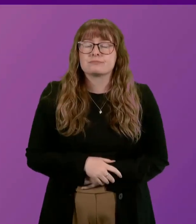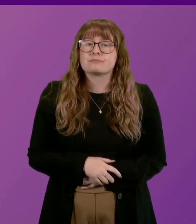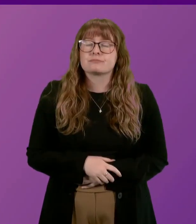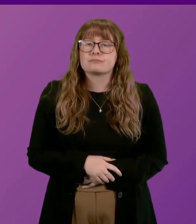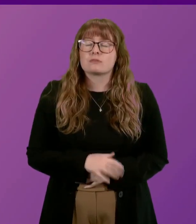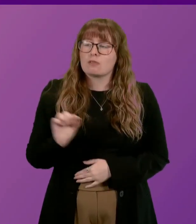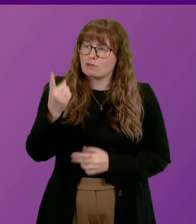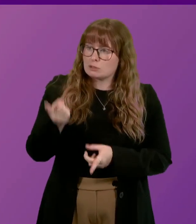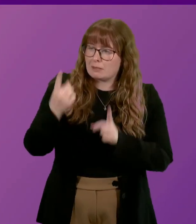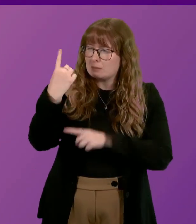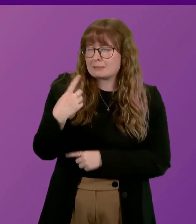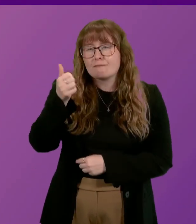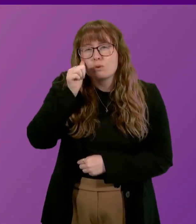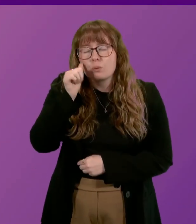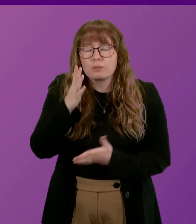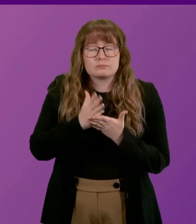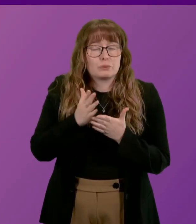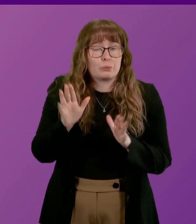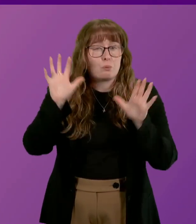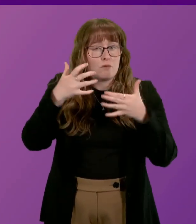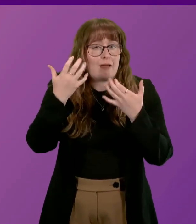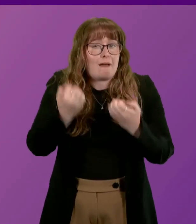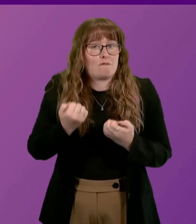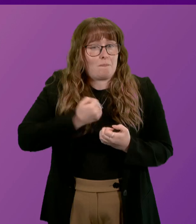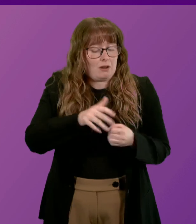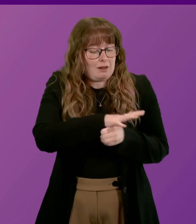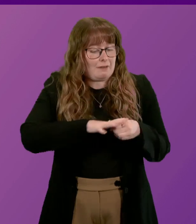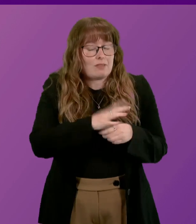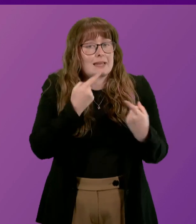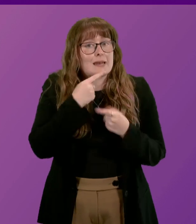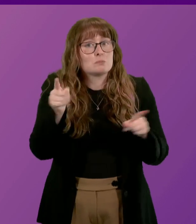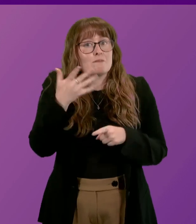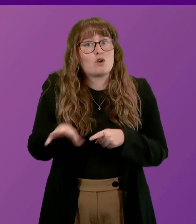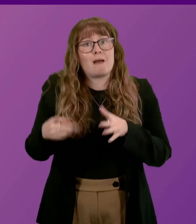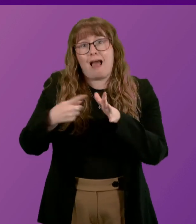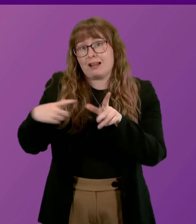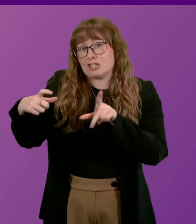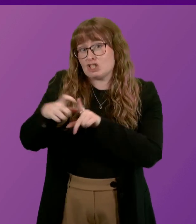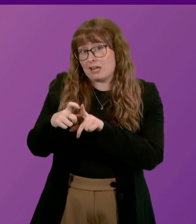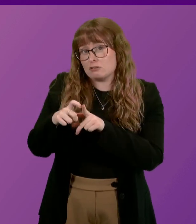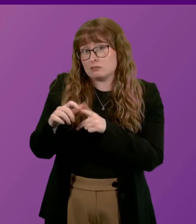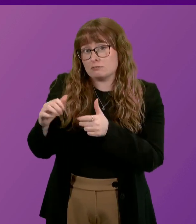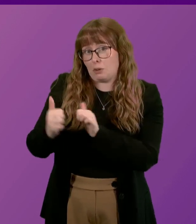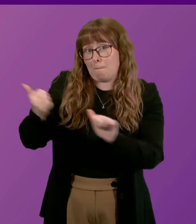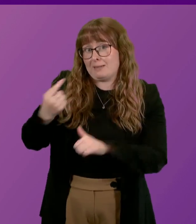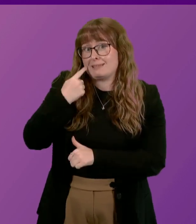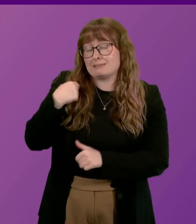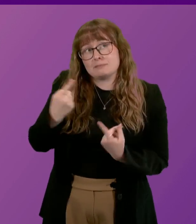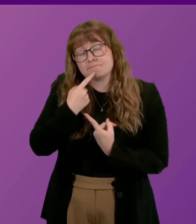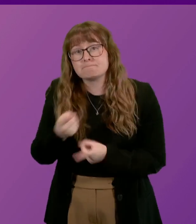The First Minister will be aware of the deep concern in my constituency at the announcement that Alexander Dennis made yesterday. Given the risk that is posed